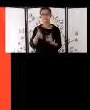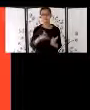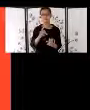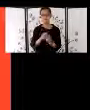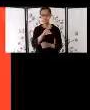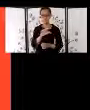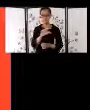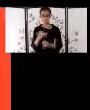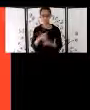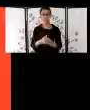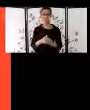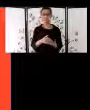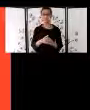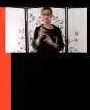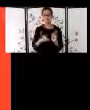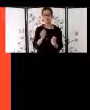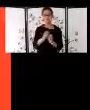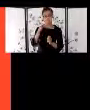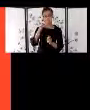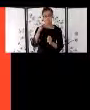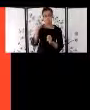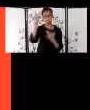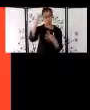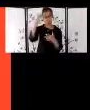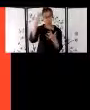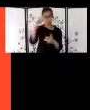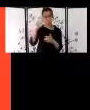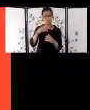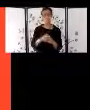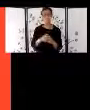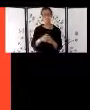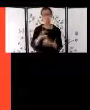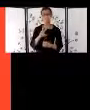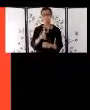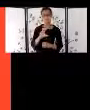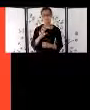individuals. For details on each of these equity priority